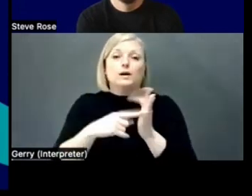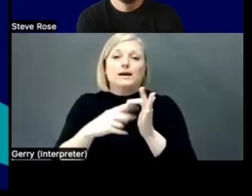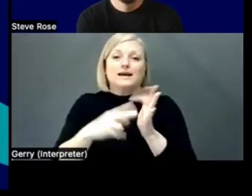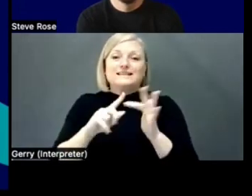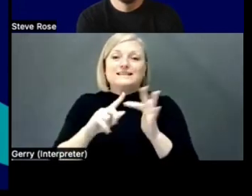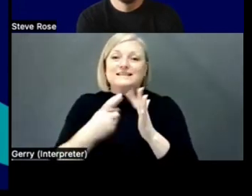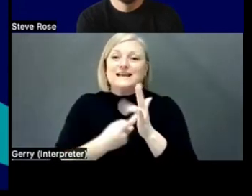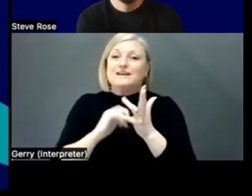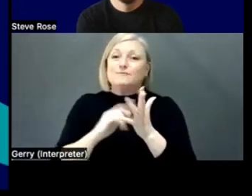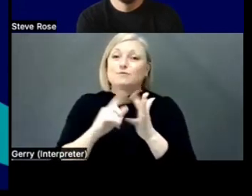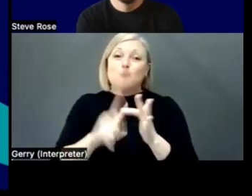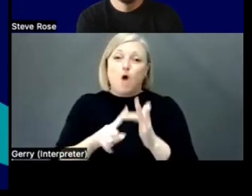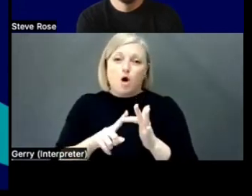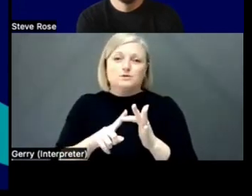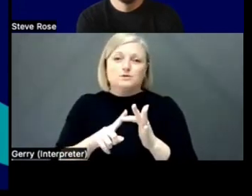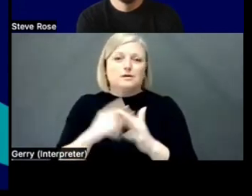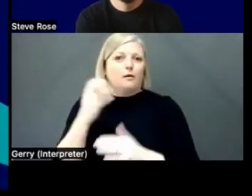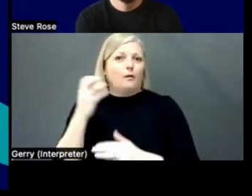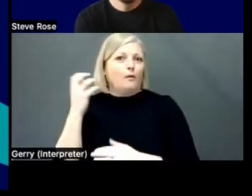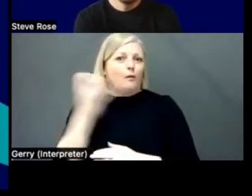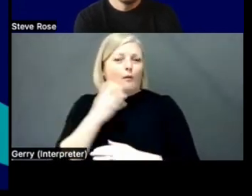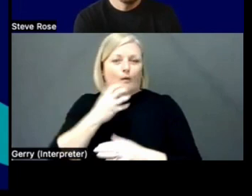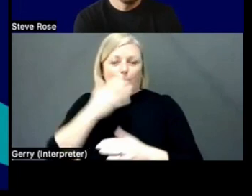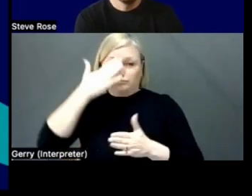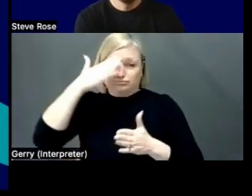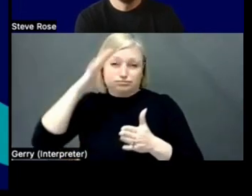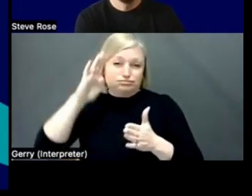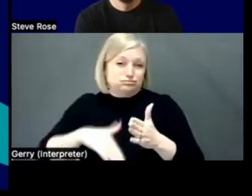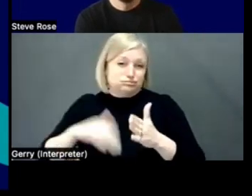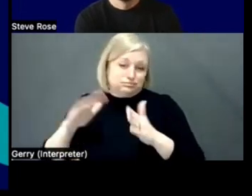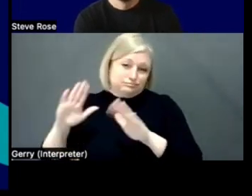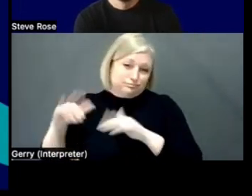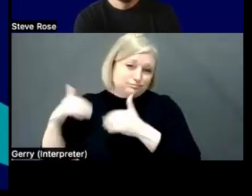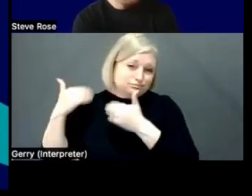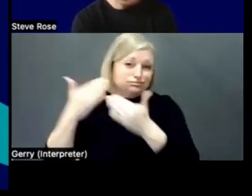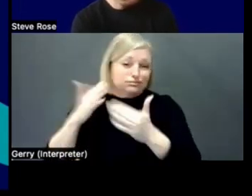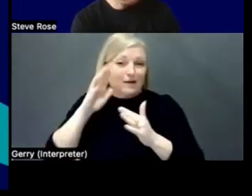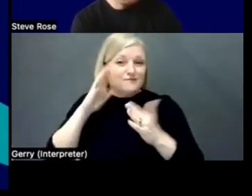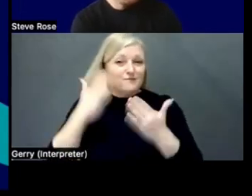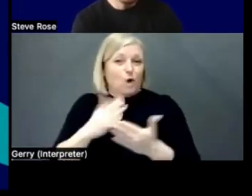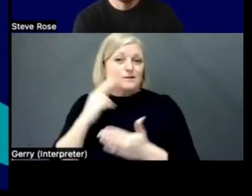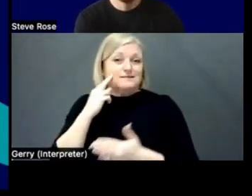I'm lucky enough to have met at a few Deafblind Conferences, and also when he was working at